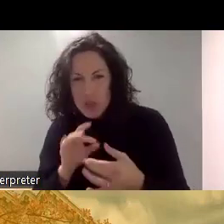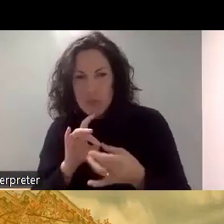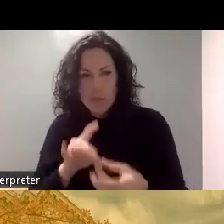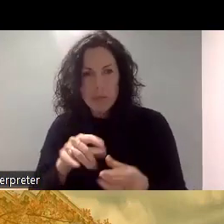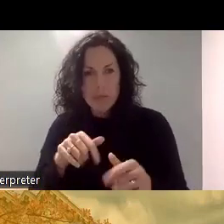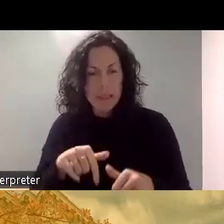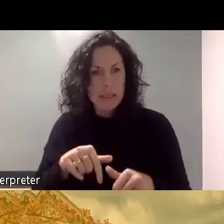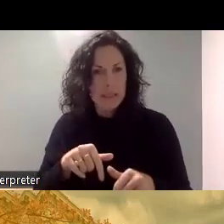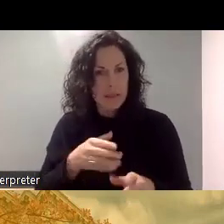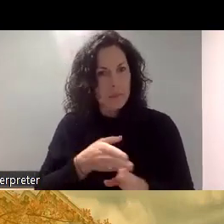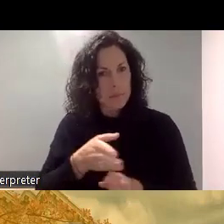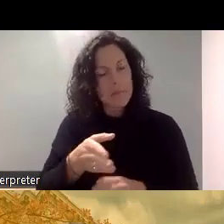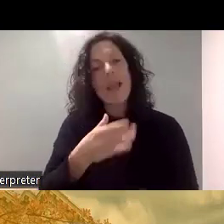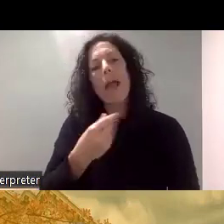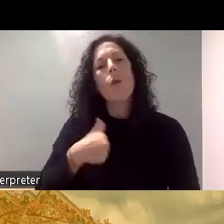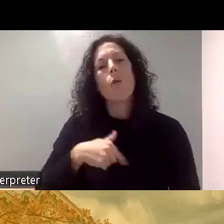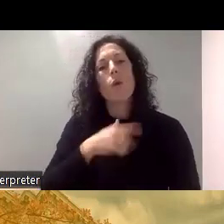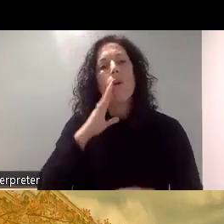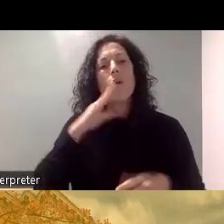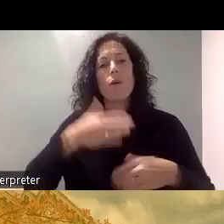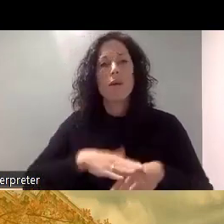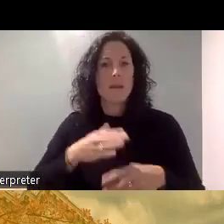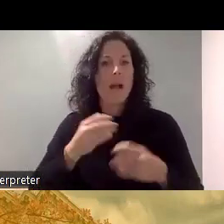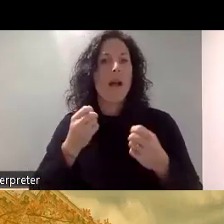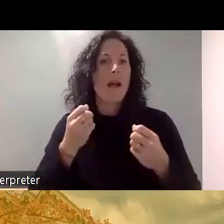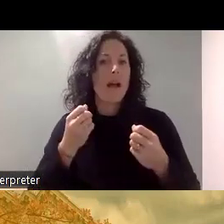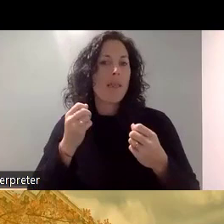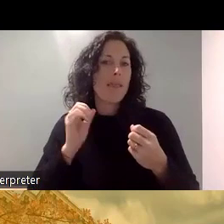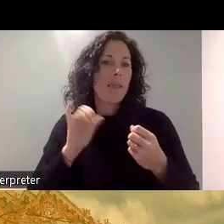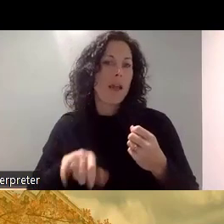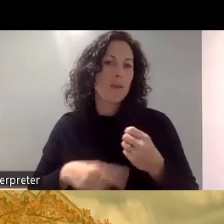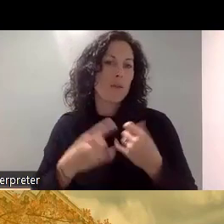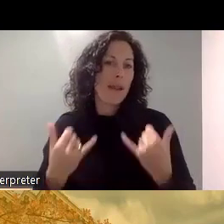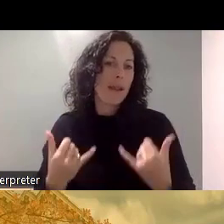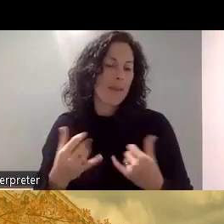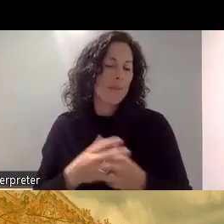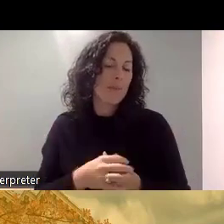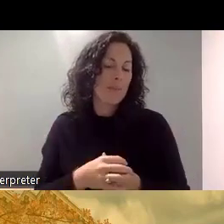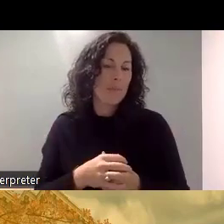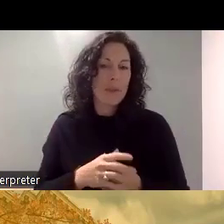and we're going to focus a lot on that today. The other thing I wanted to share with you, though,